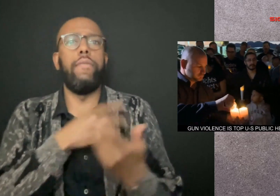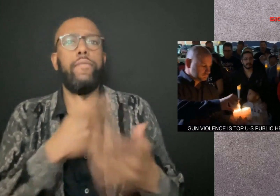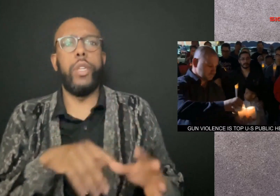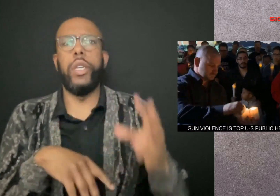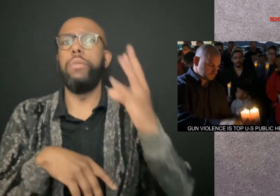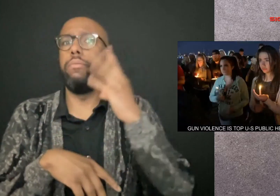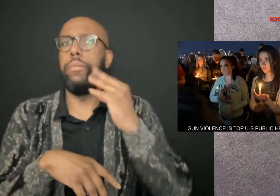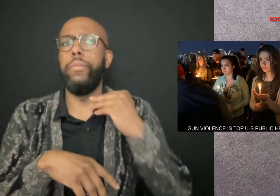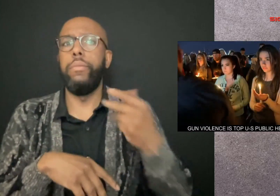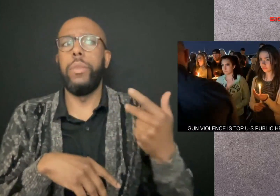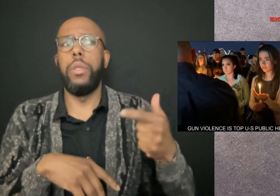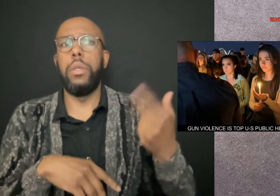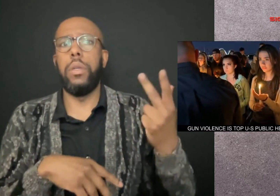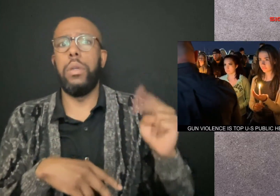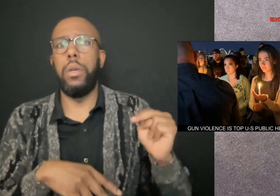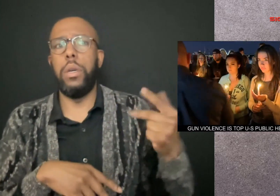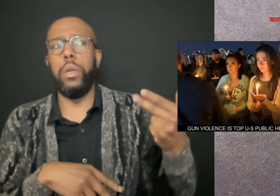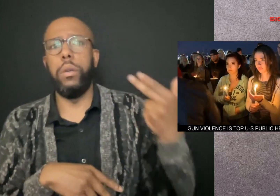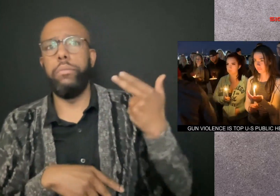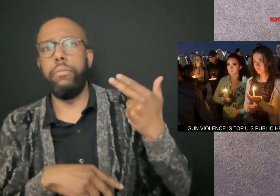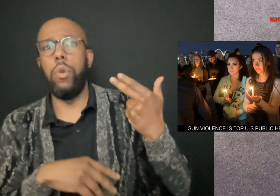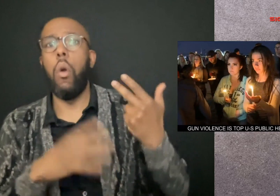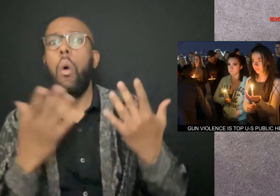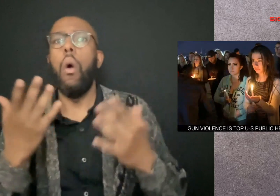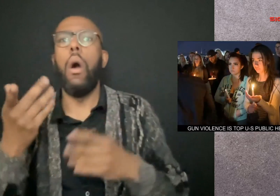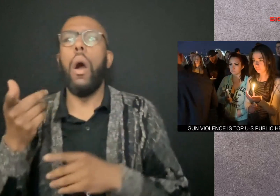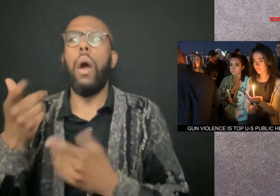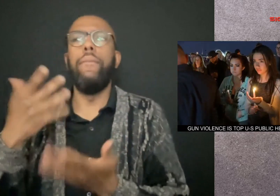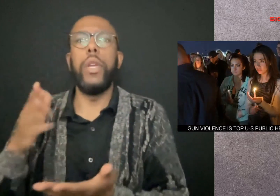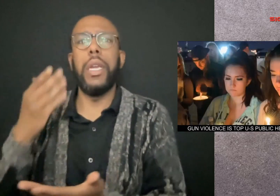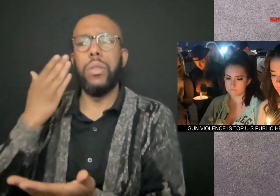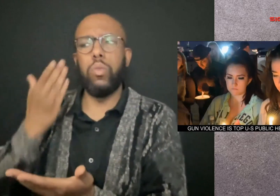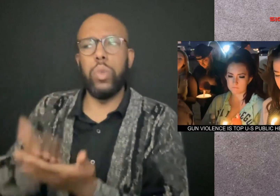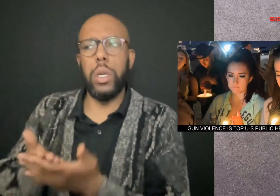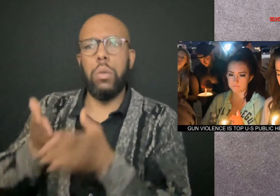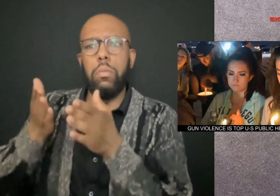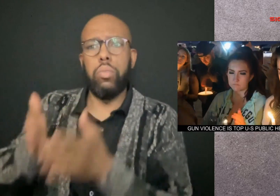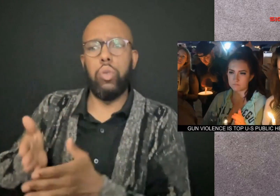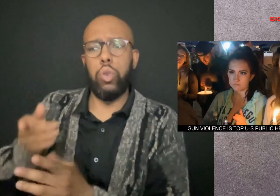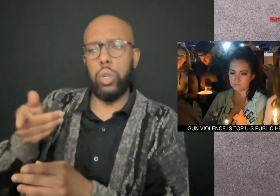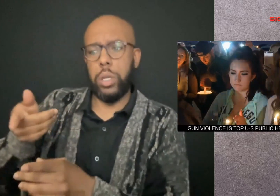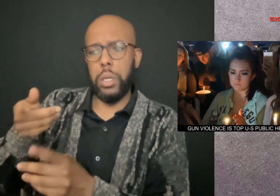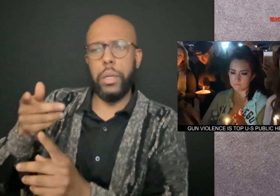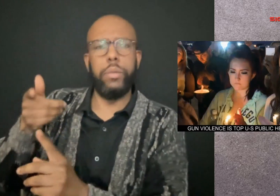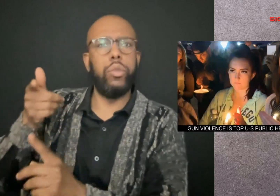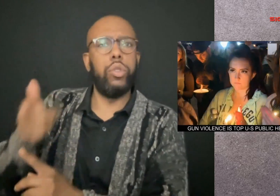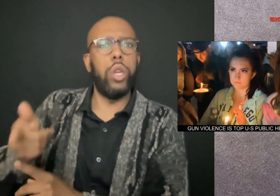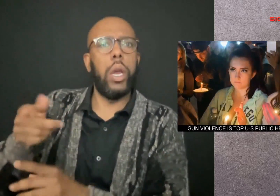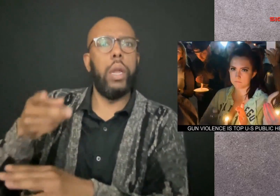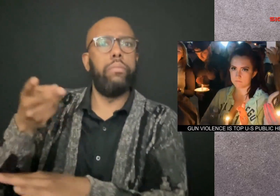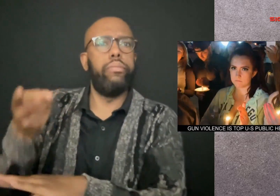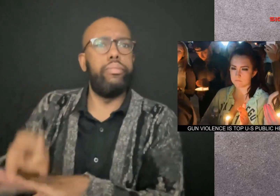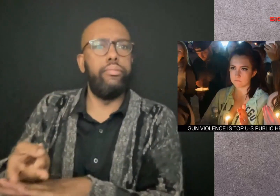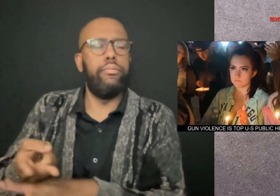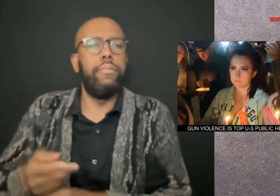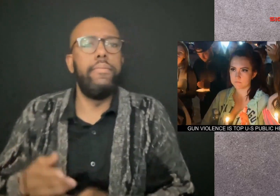Some people in the poll say they have either personally been threatened with a gun or actually witnessed someone being shot,